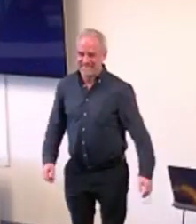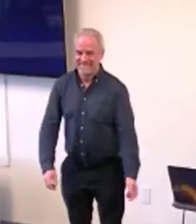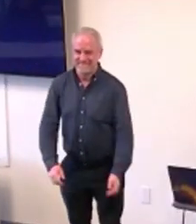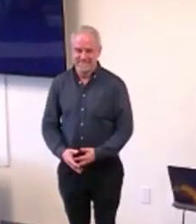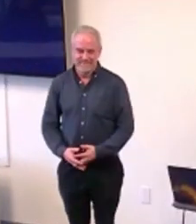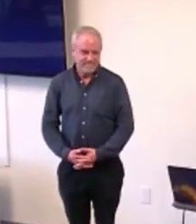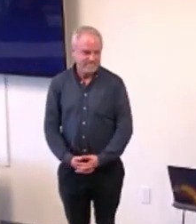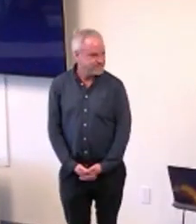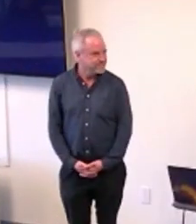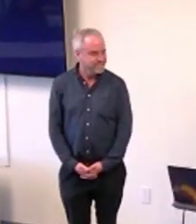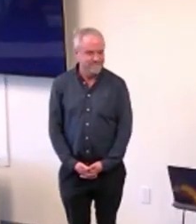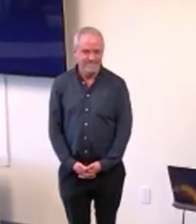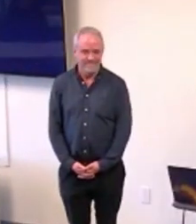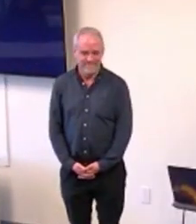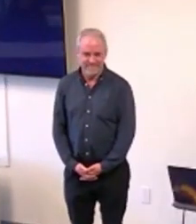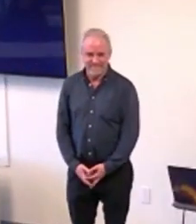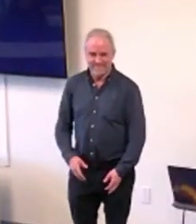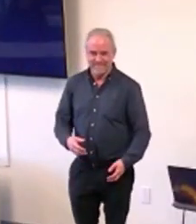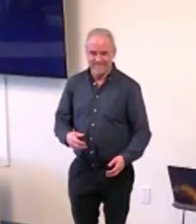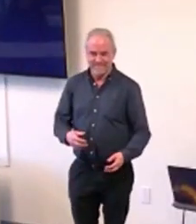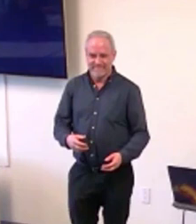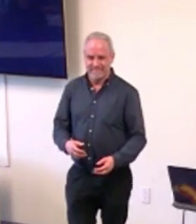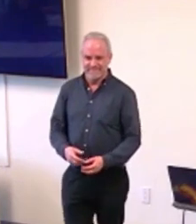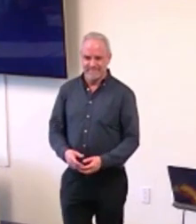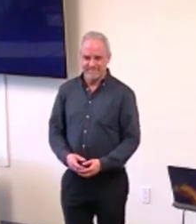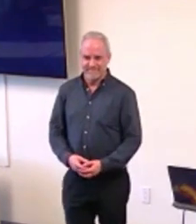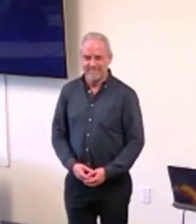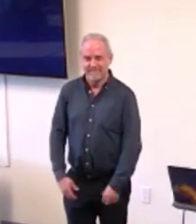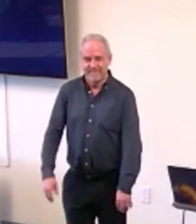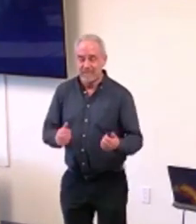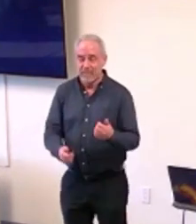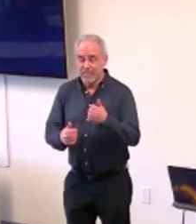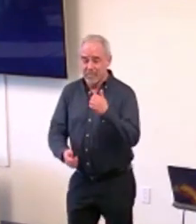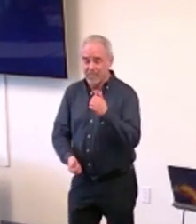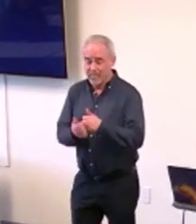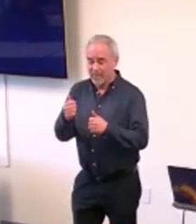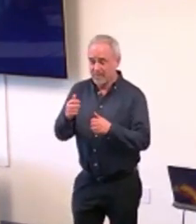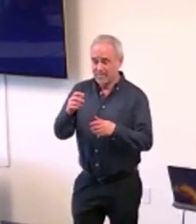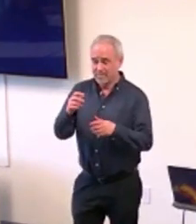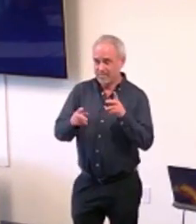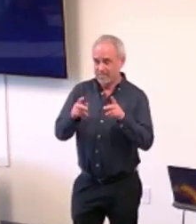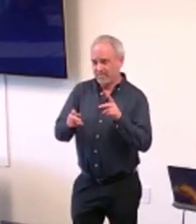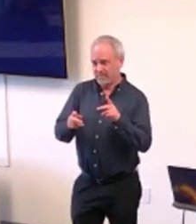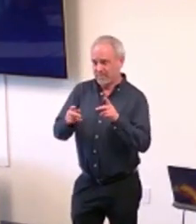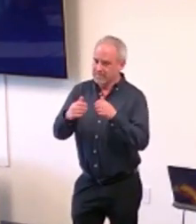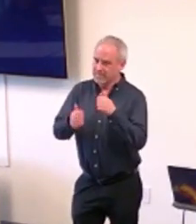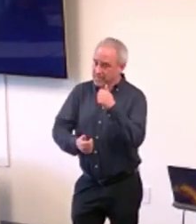Thank you. The vast majority of people in our carceral system, that's in jails,